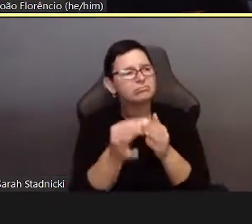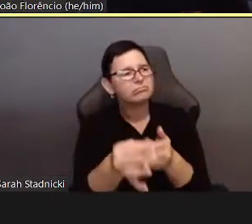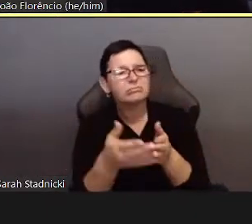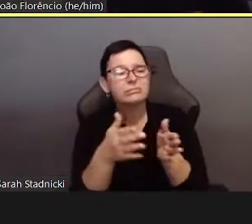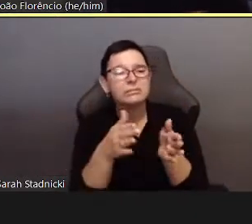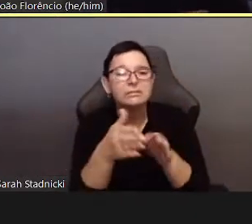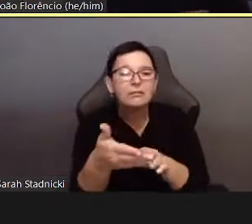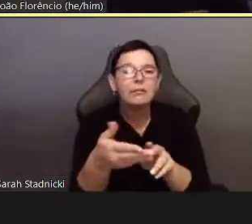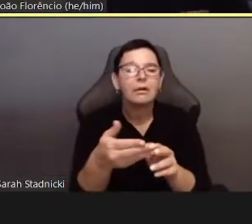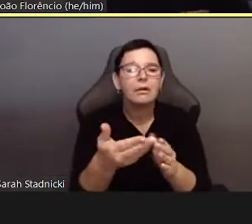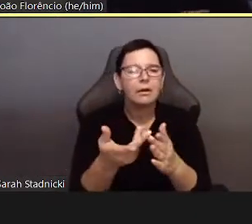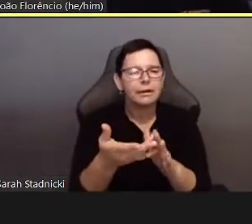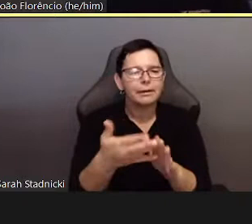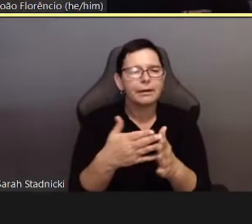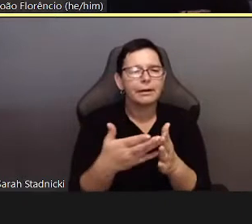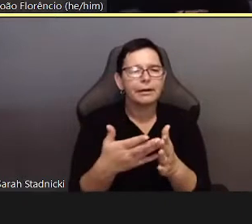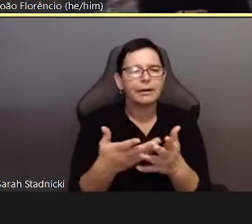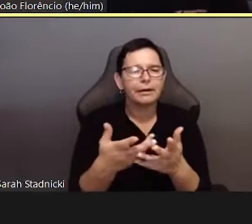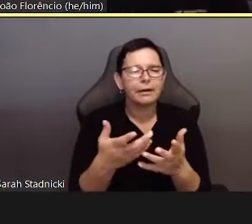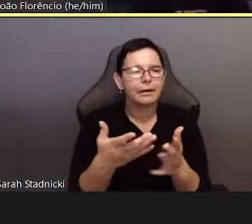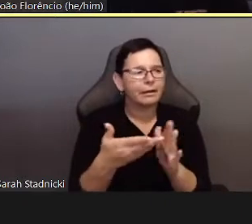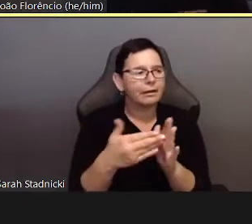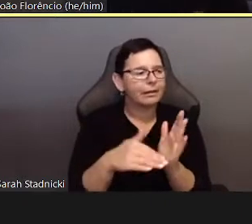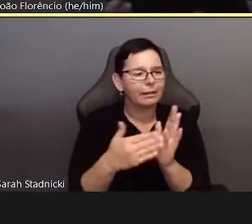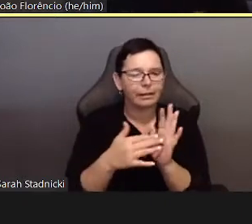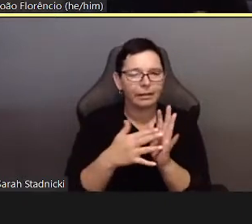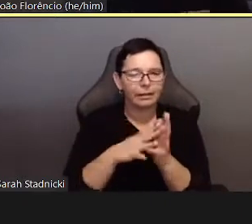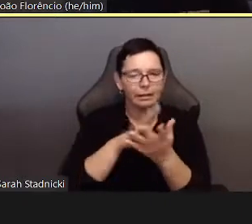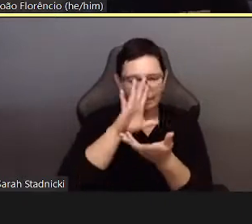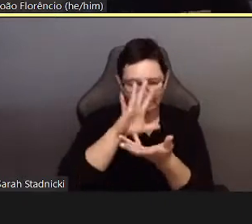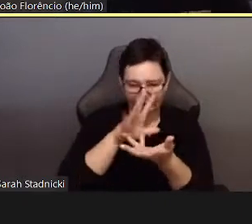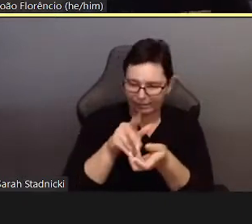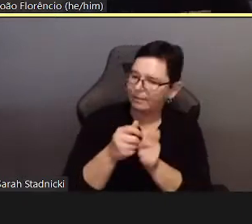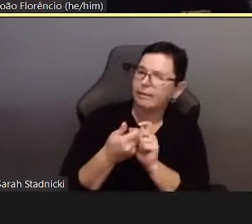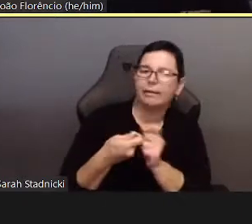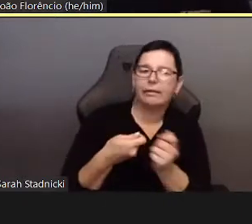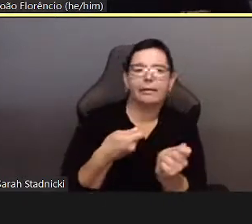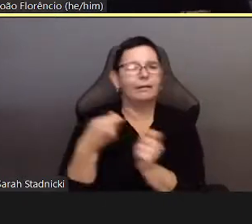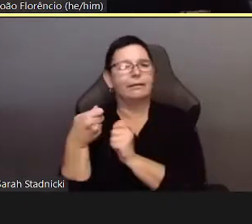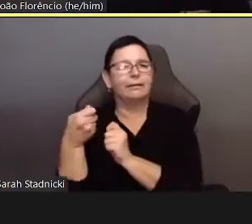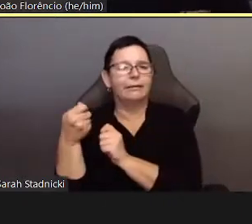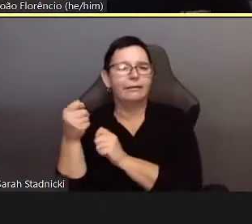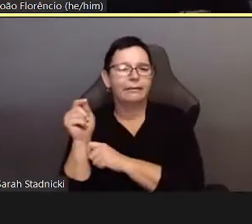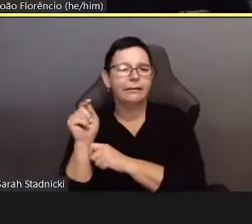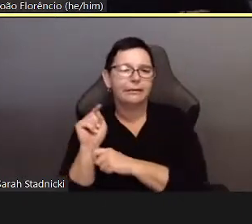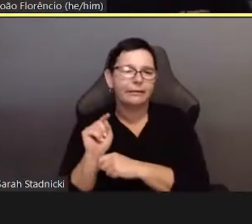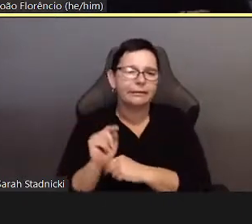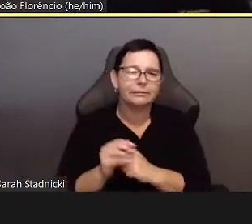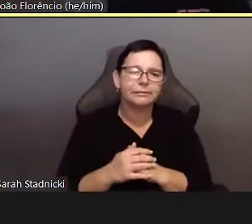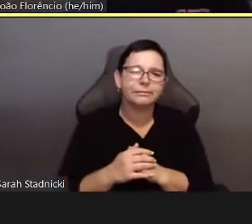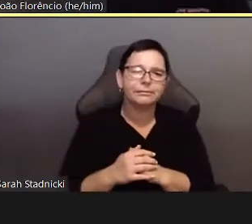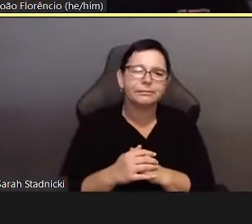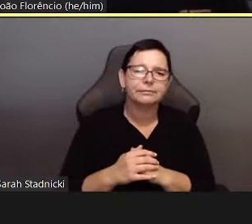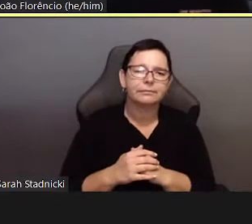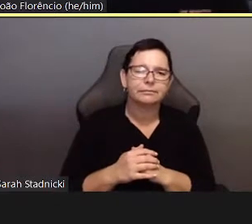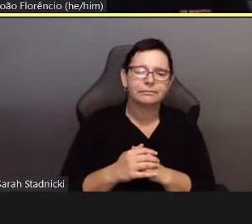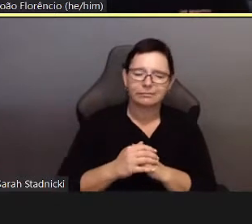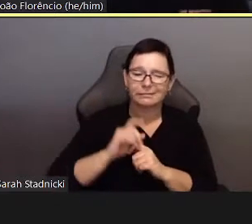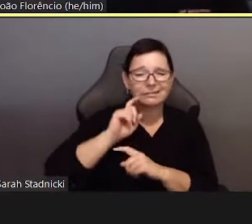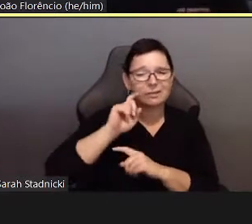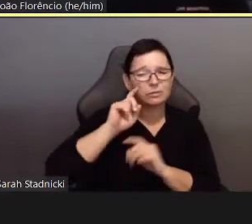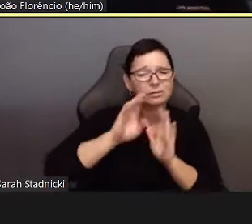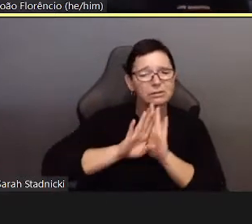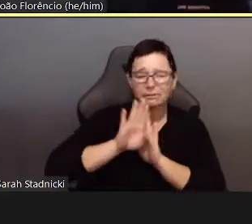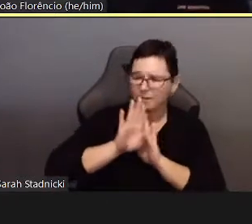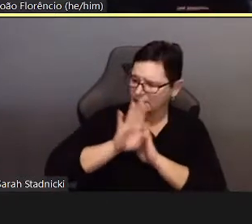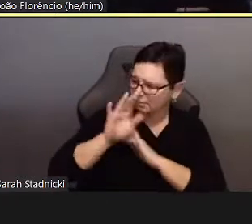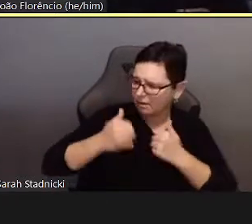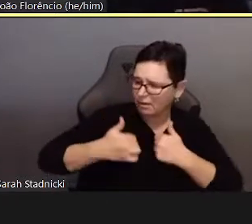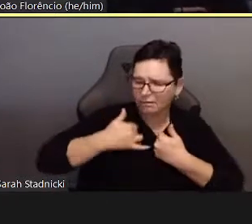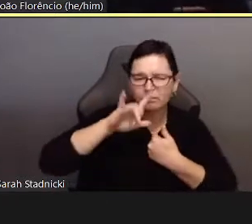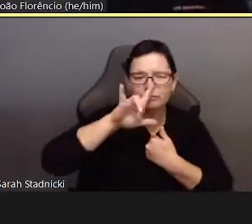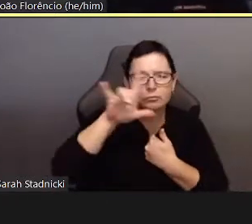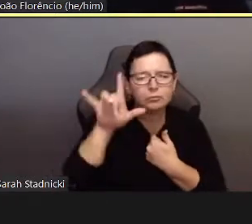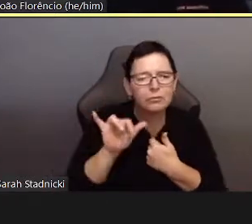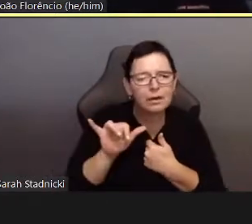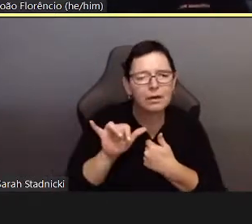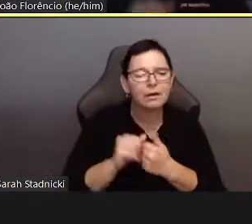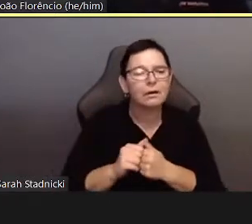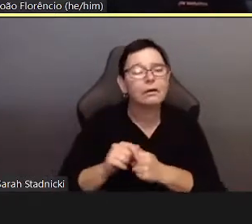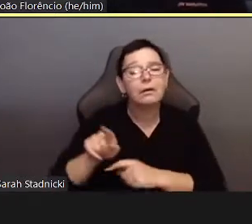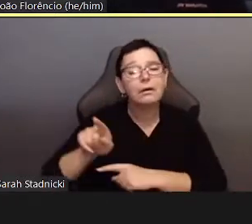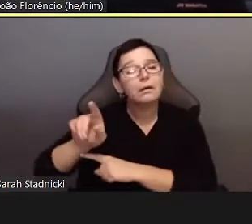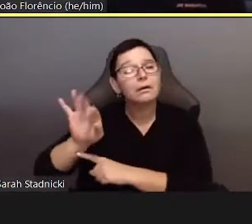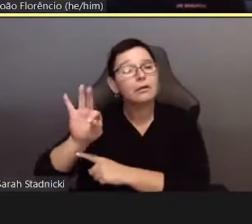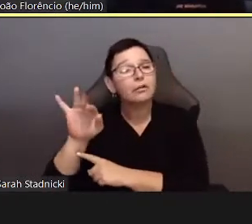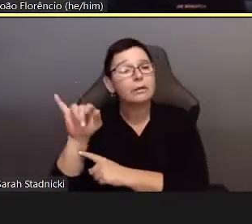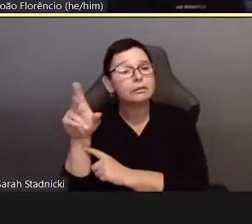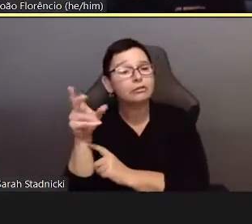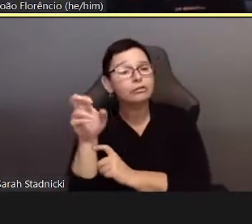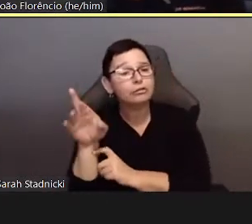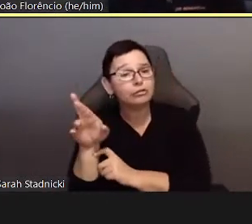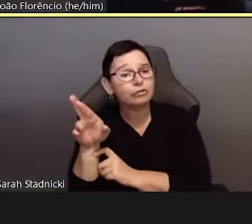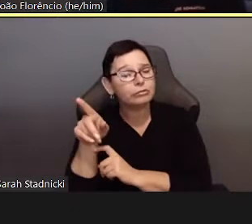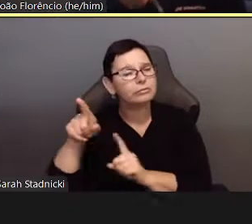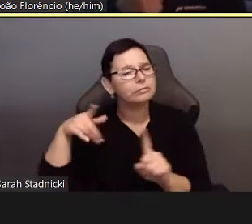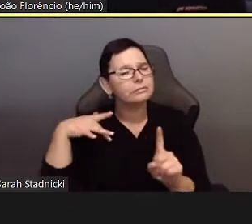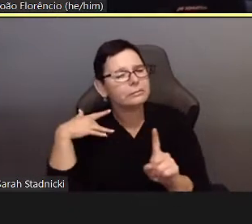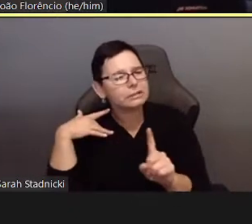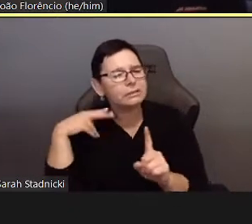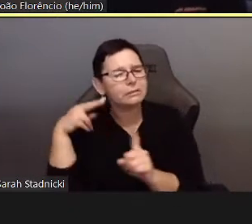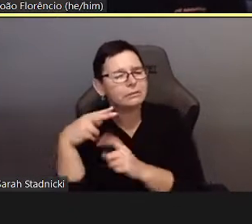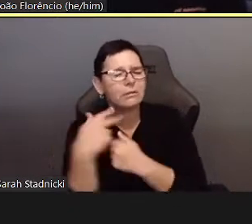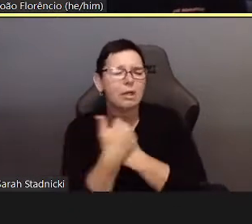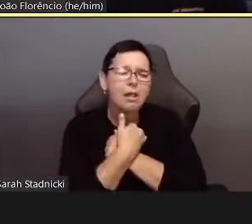While the former puts emphasis on a vision of life remerging from the remains left by AIDS,